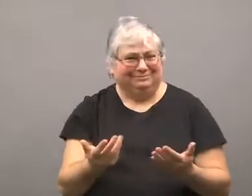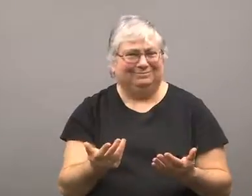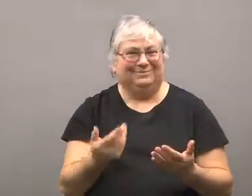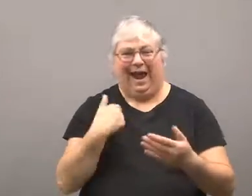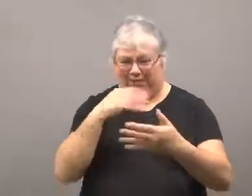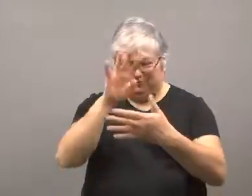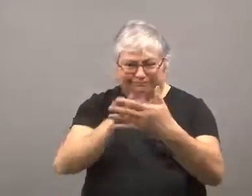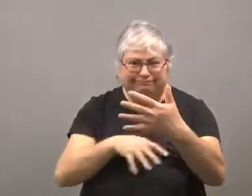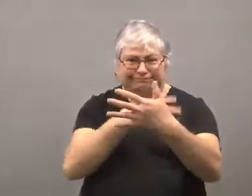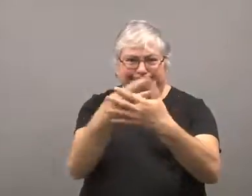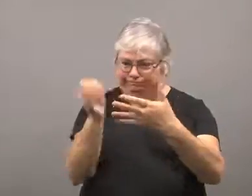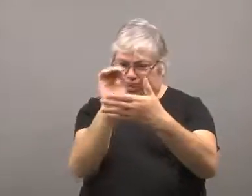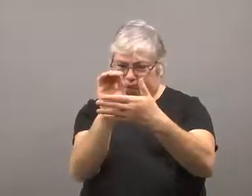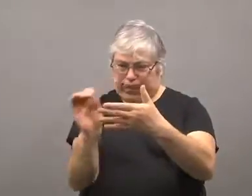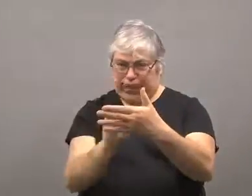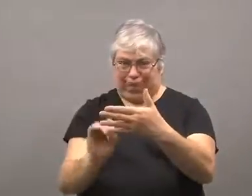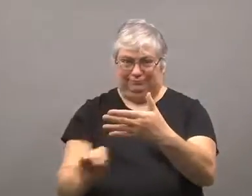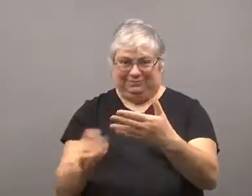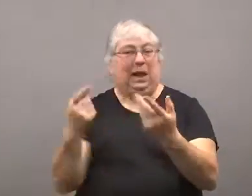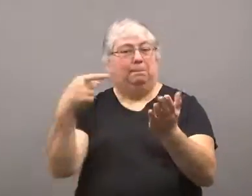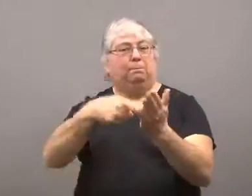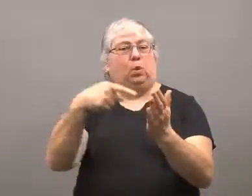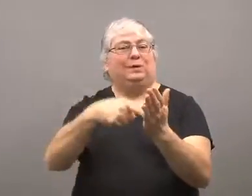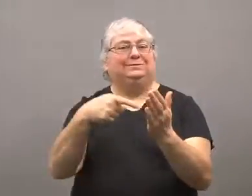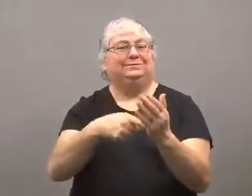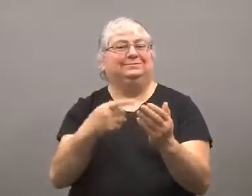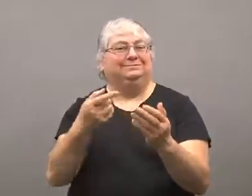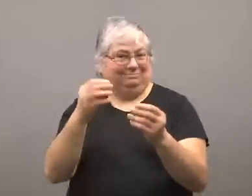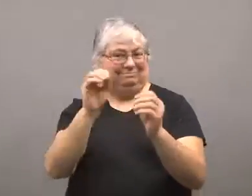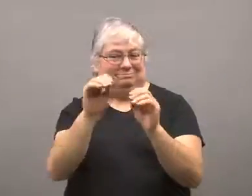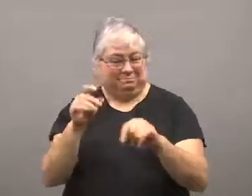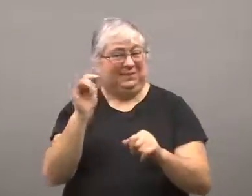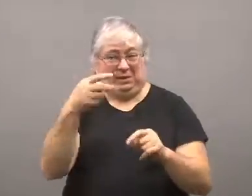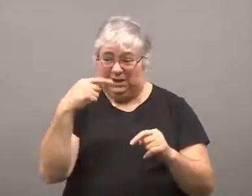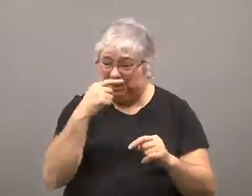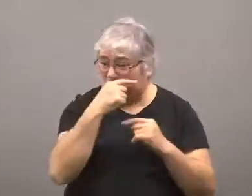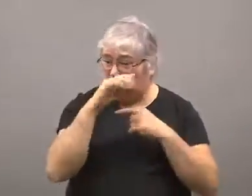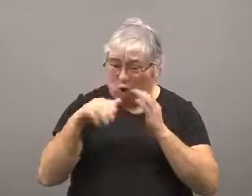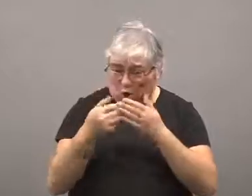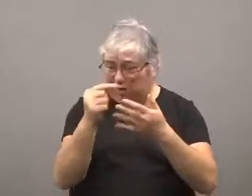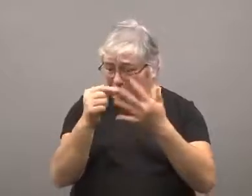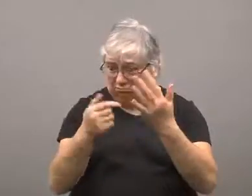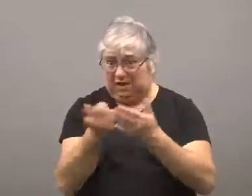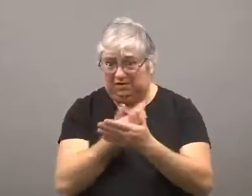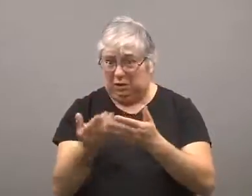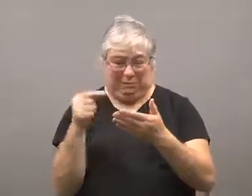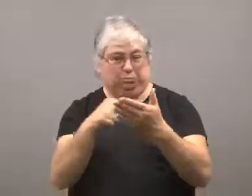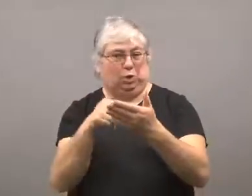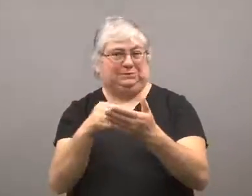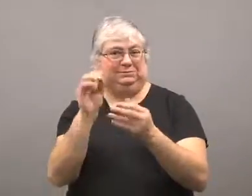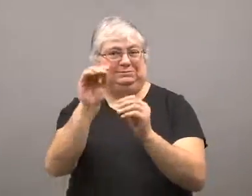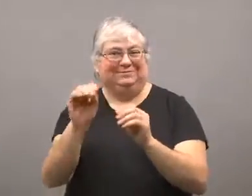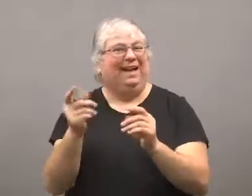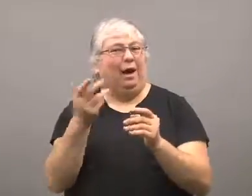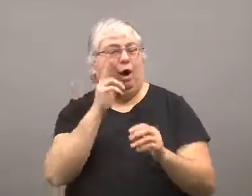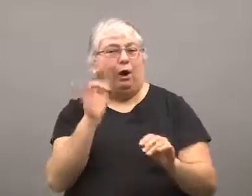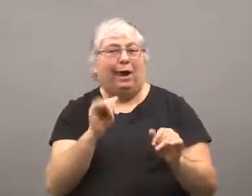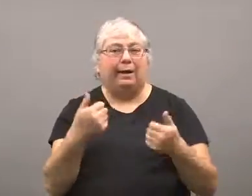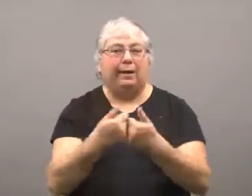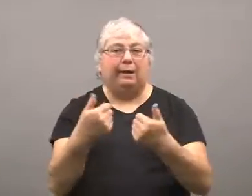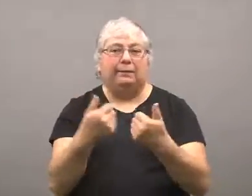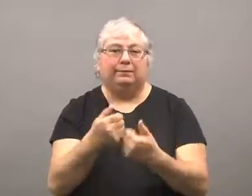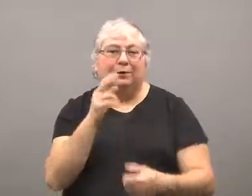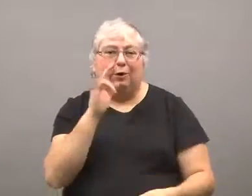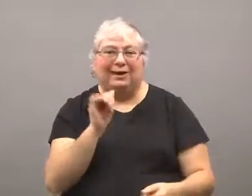It has a chart that awards points based on brushing habits, much like a game.